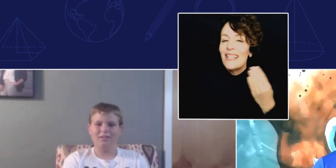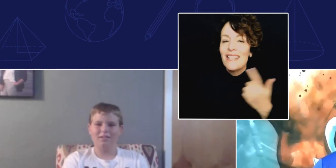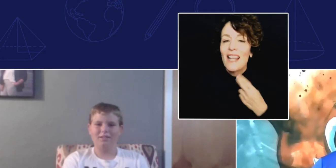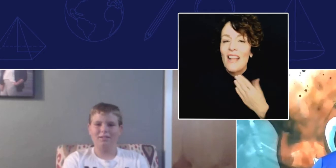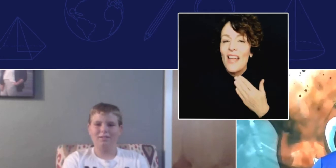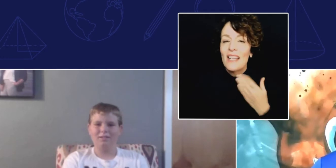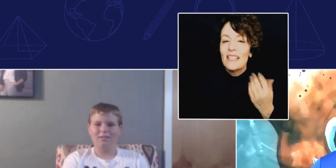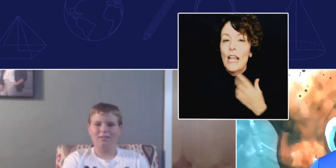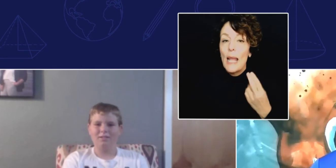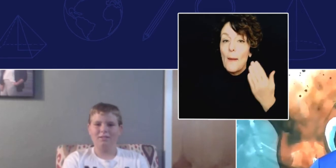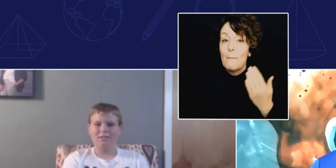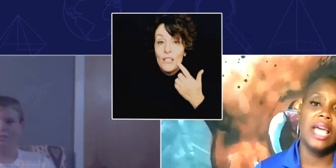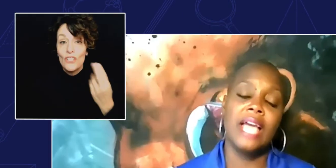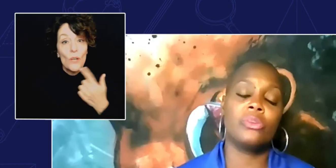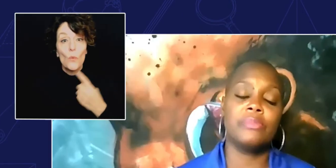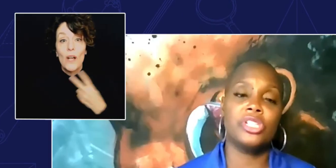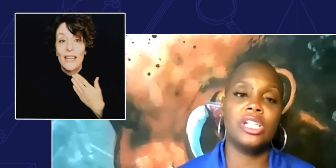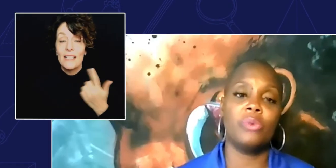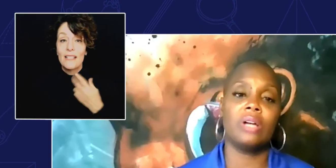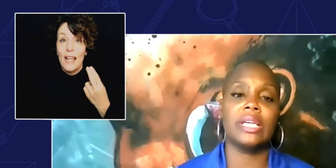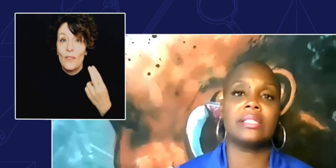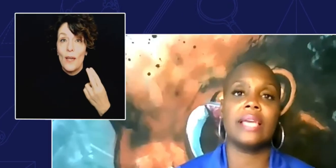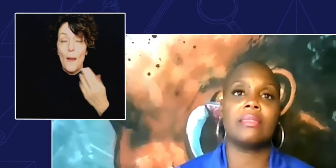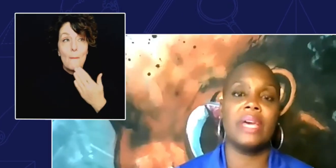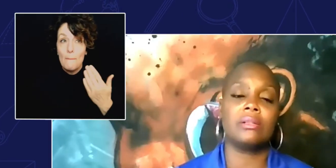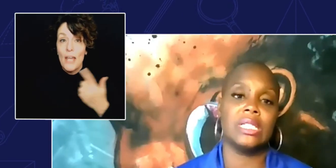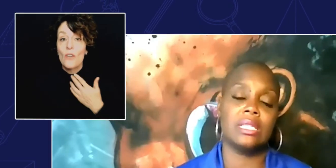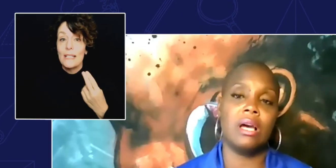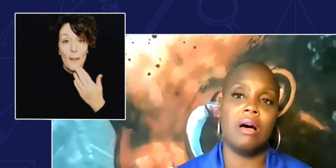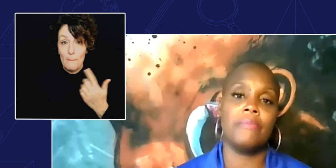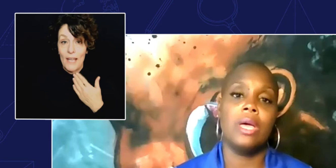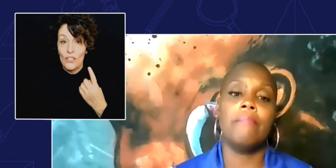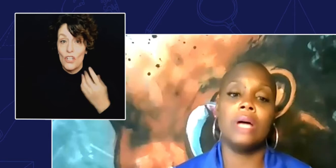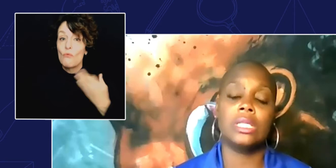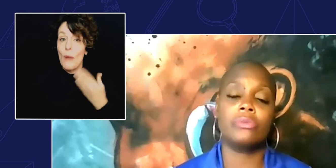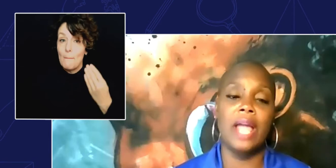[DR. HORTON:] Yeah, and it's not like that, it's like machine welding. And, so, with machine welding it's like the metal is melted right